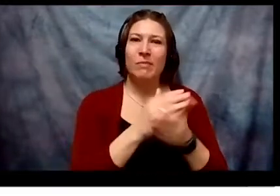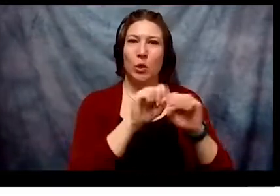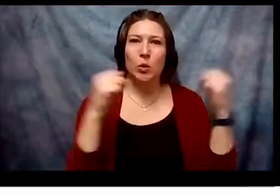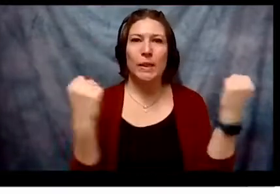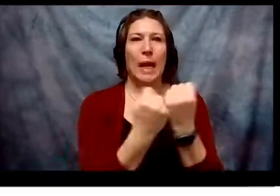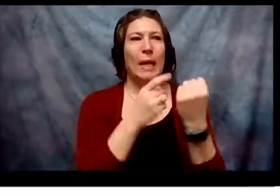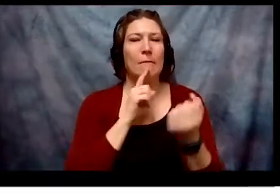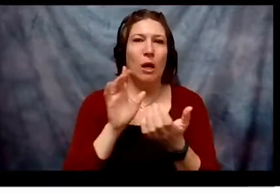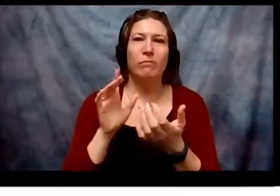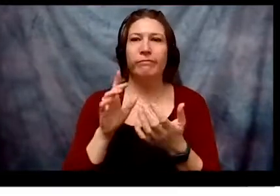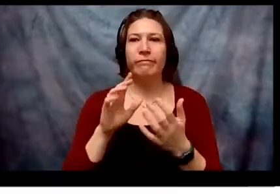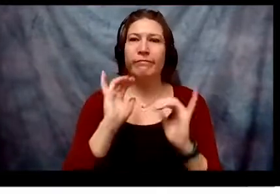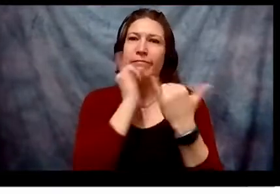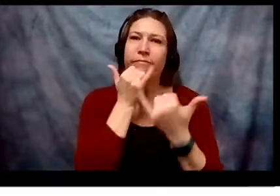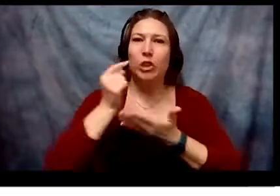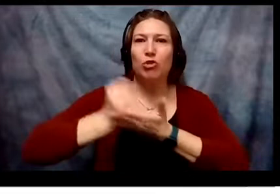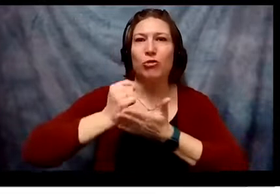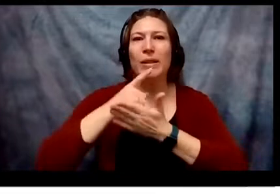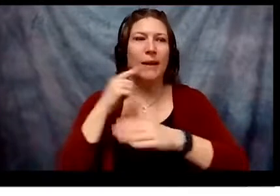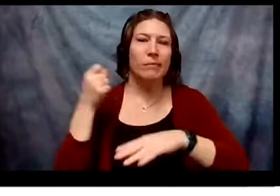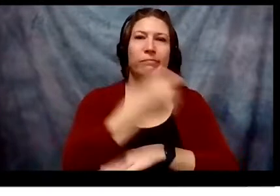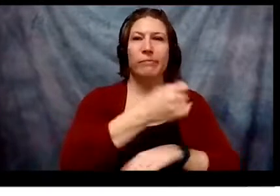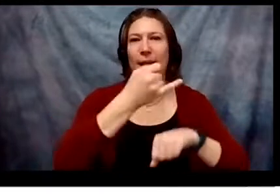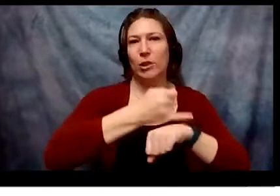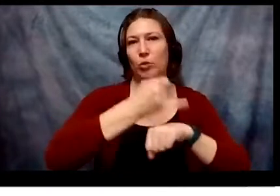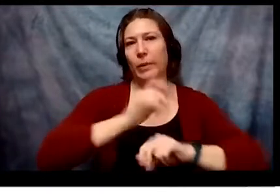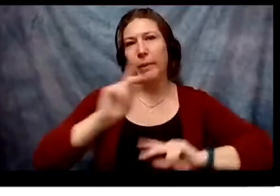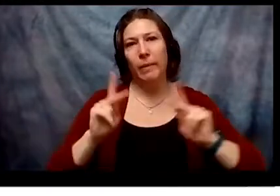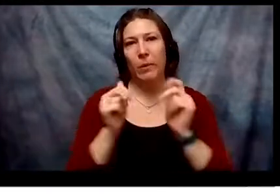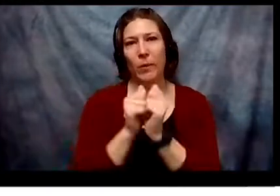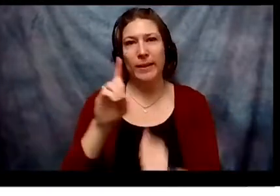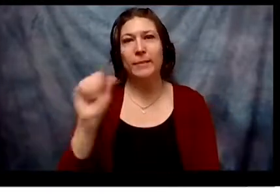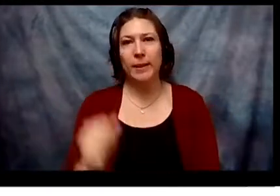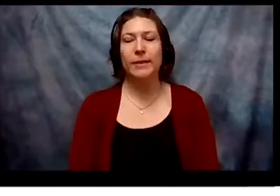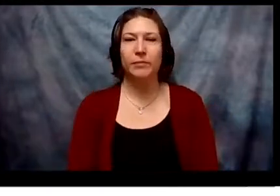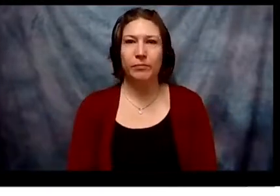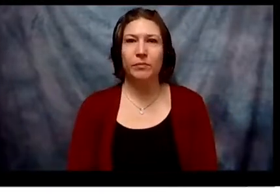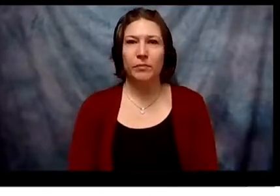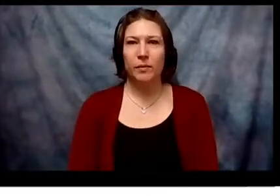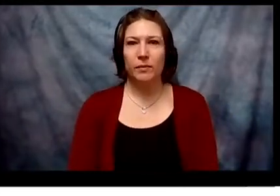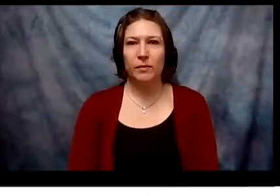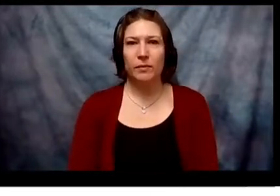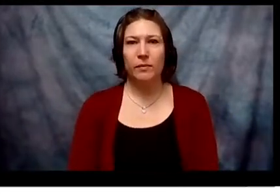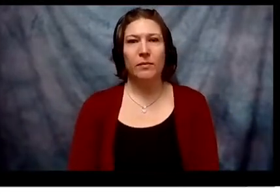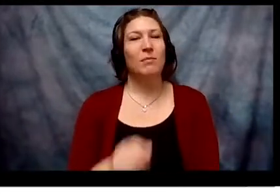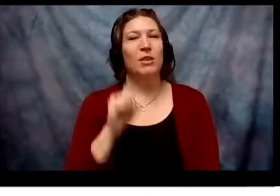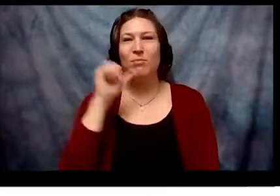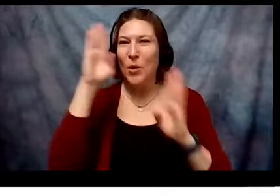institutionalizing people with disabilities. But do not worry everyone.